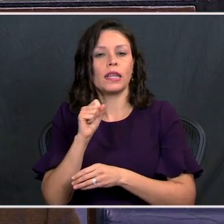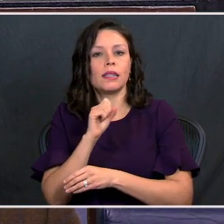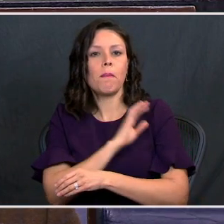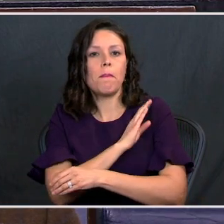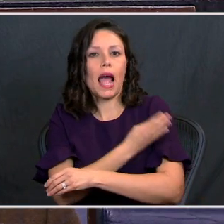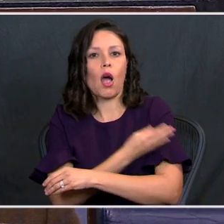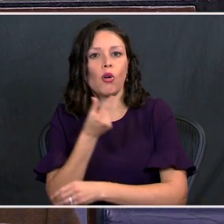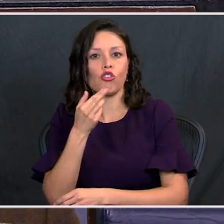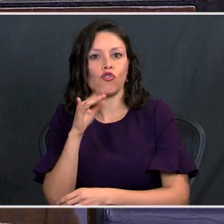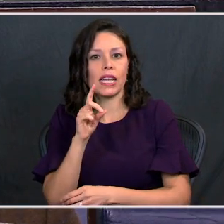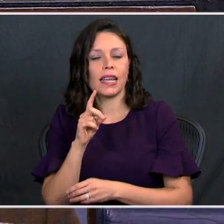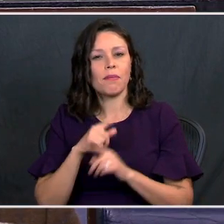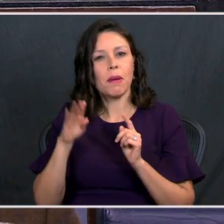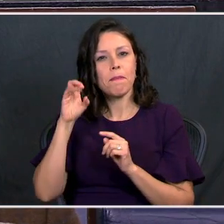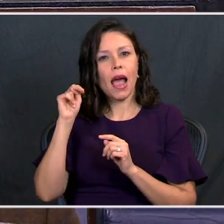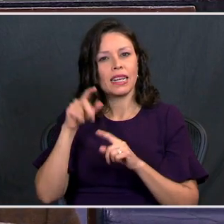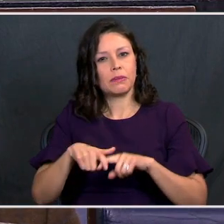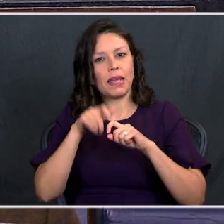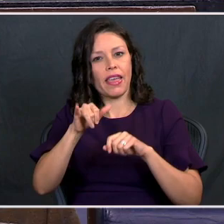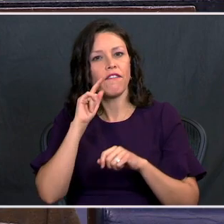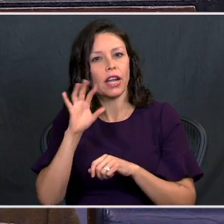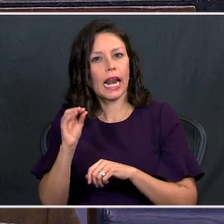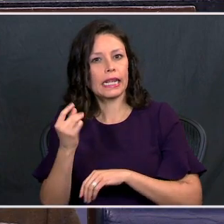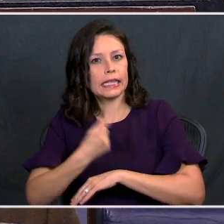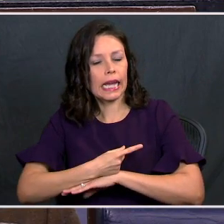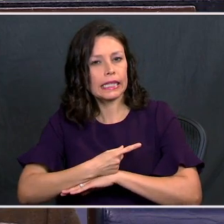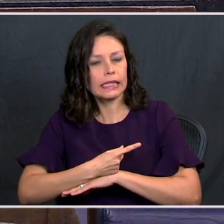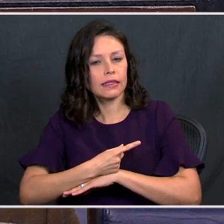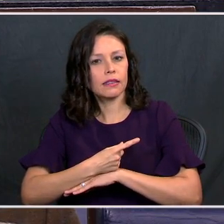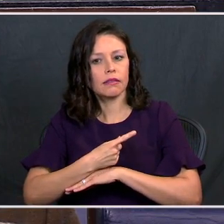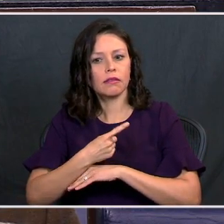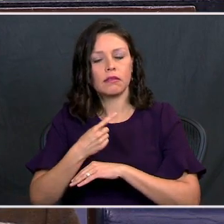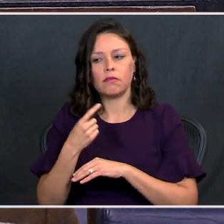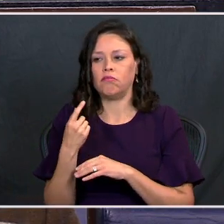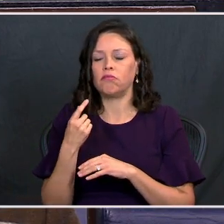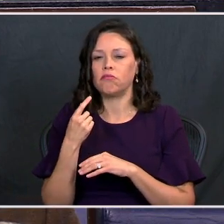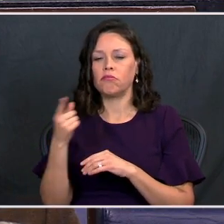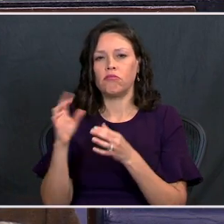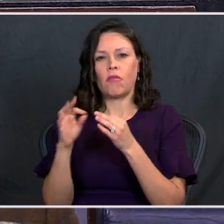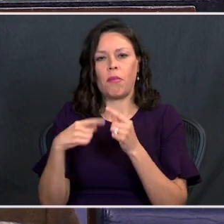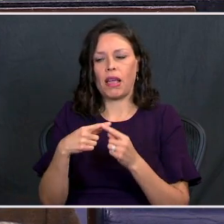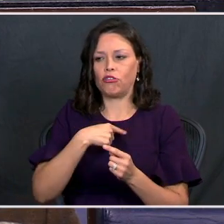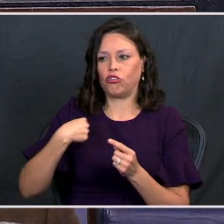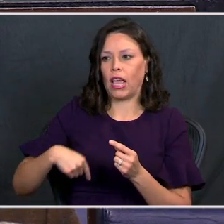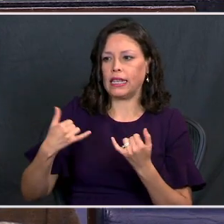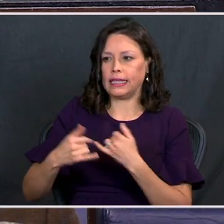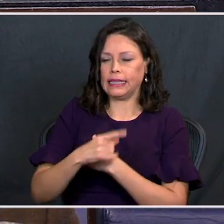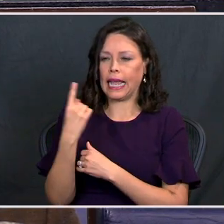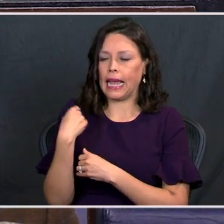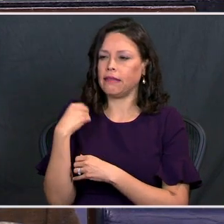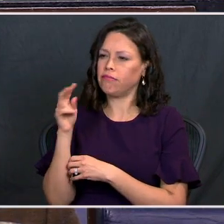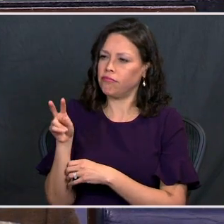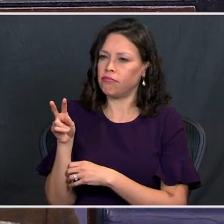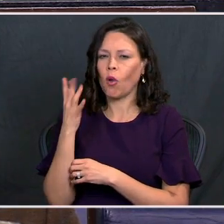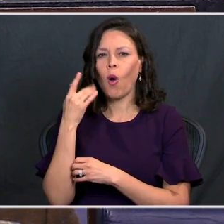But he suspended that for 90 days in that executive order last week. Given what you said about China today, why did he do that,